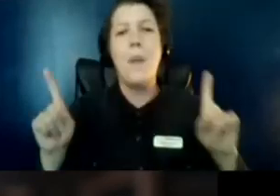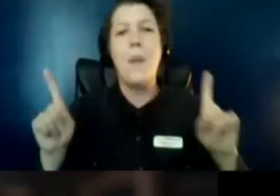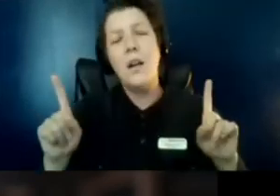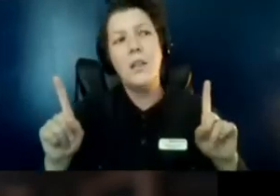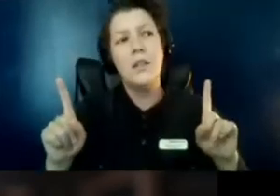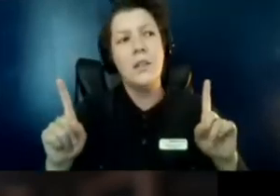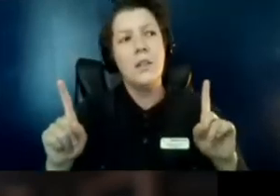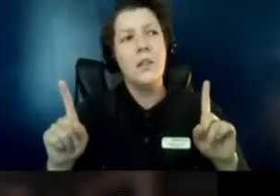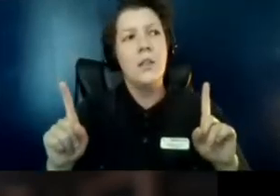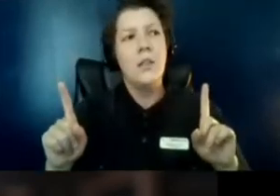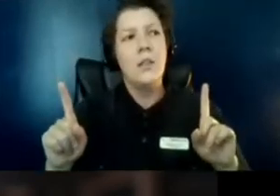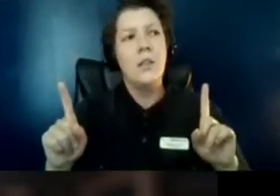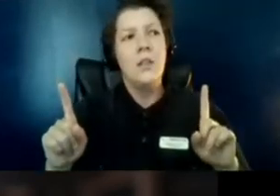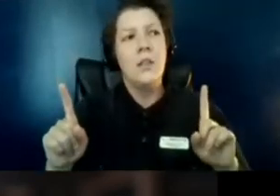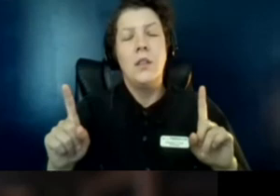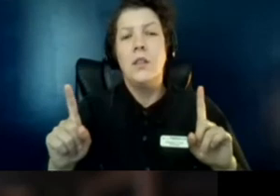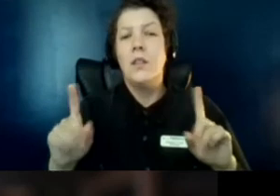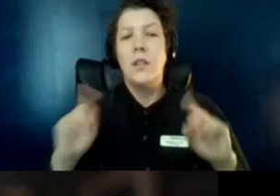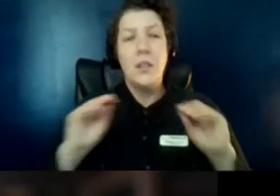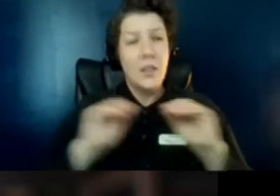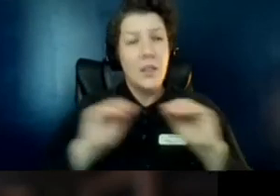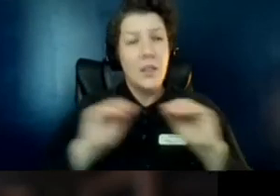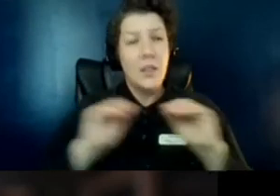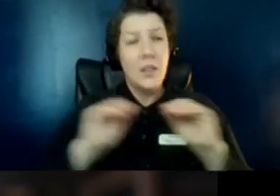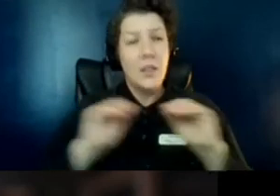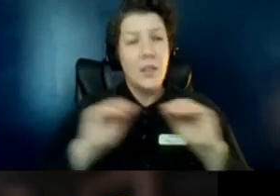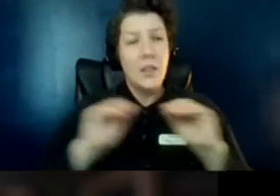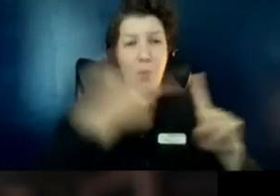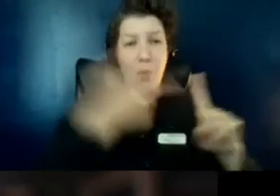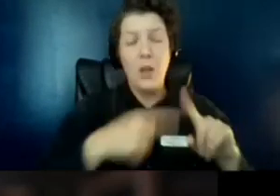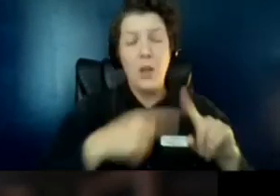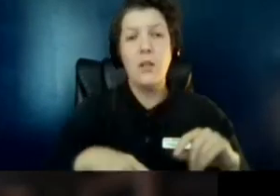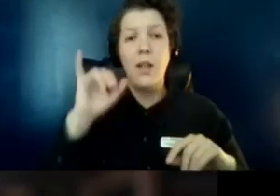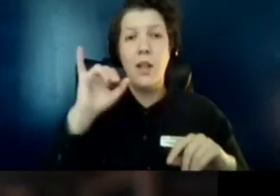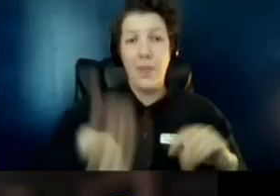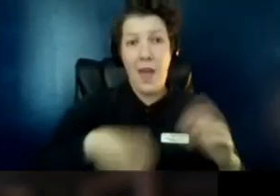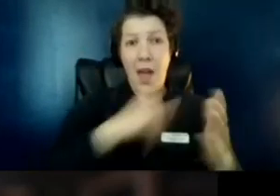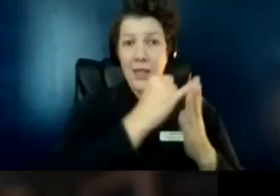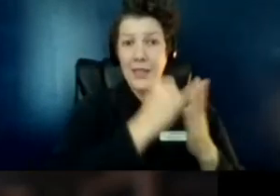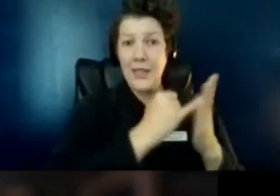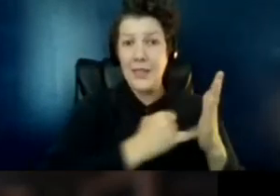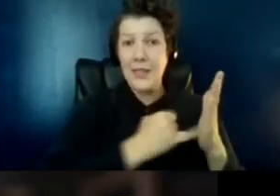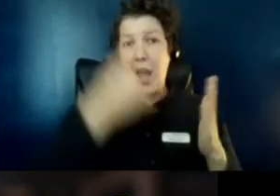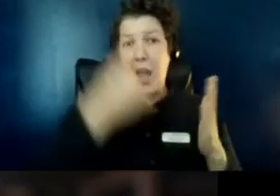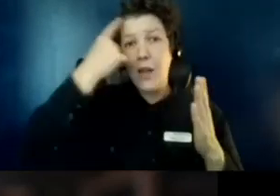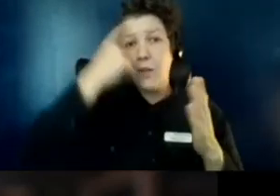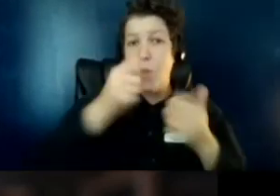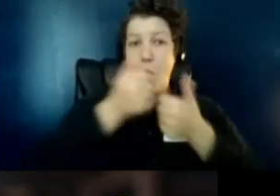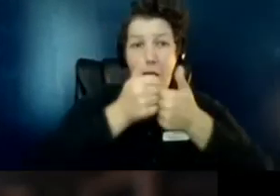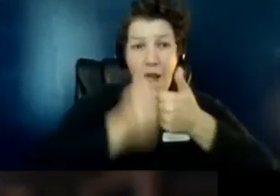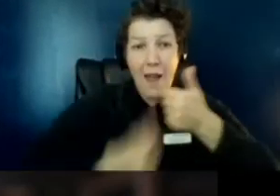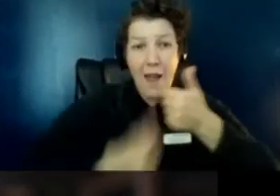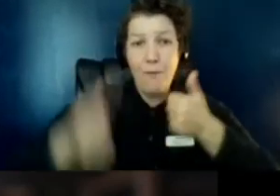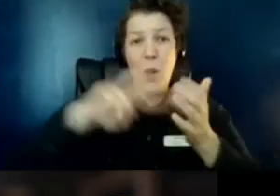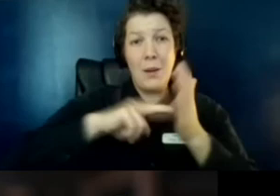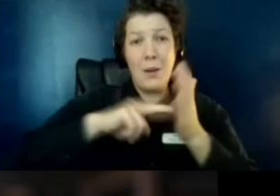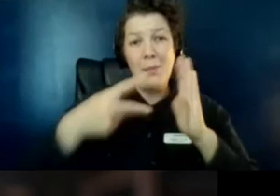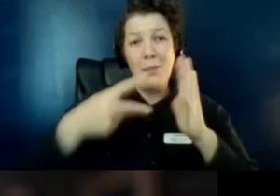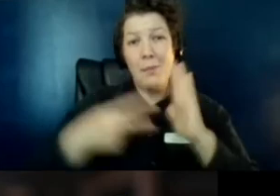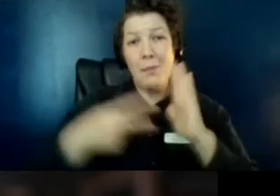designing for everyone is not an act of charity. Designing for everyone is just what we do.